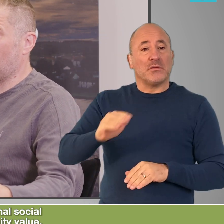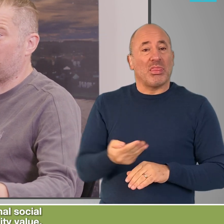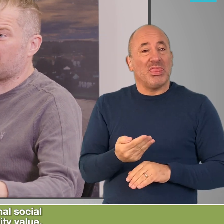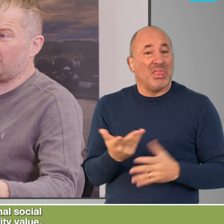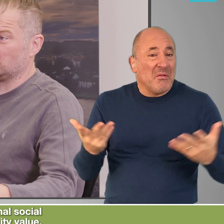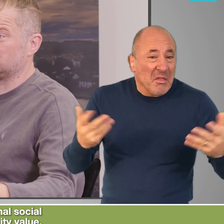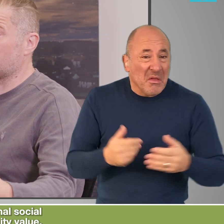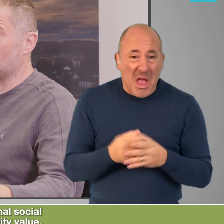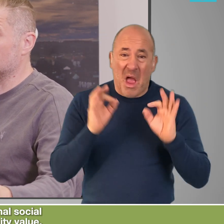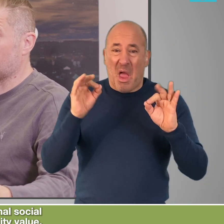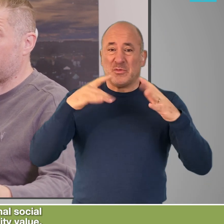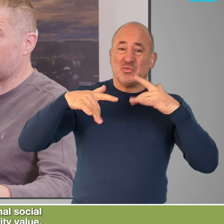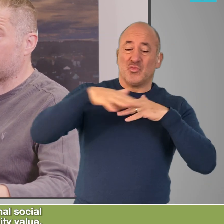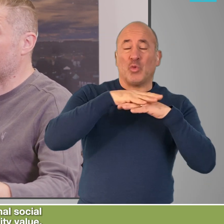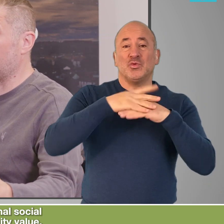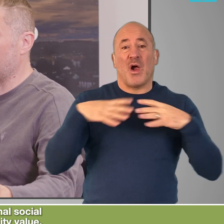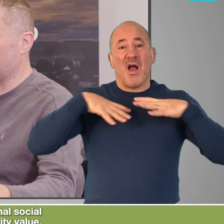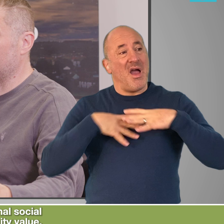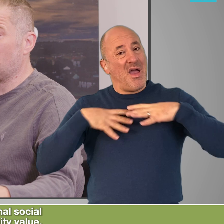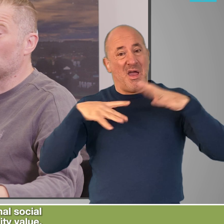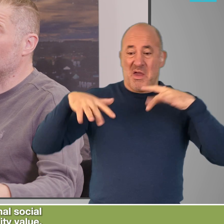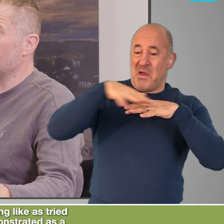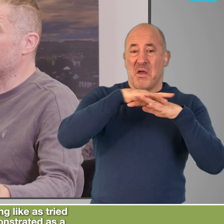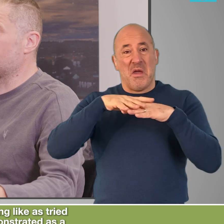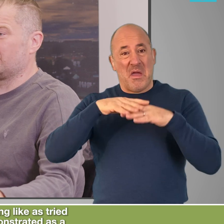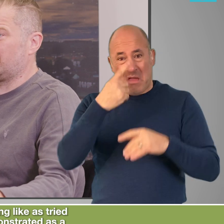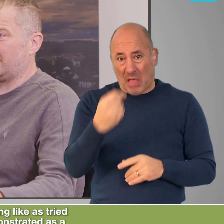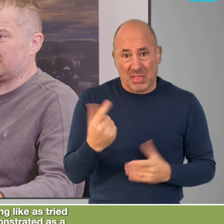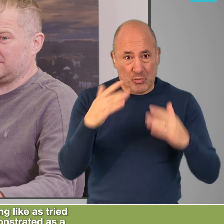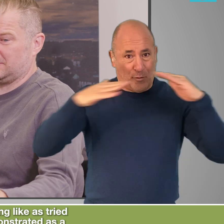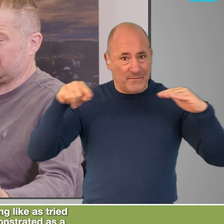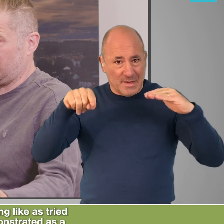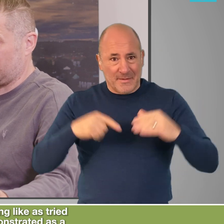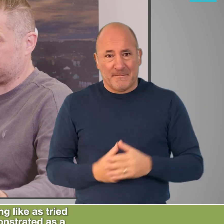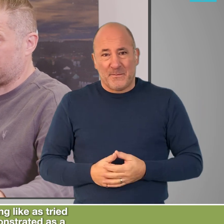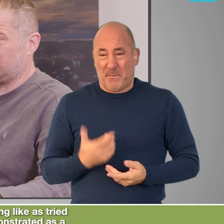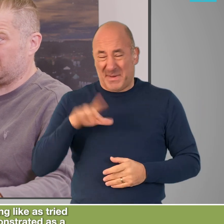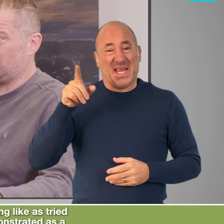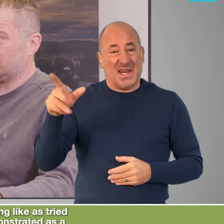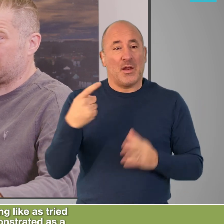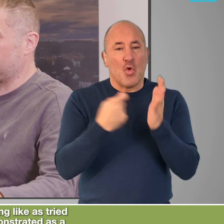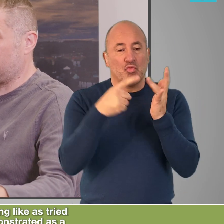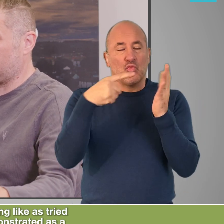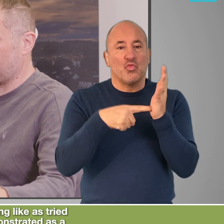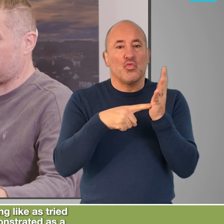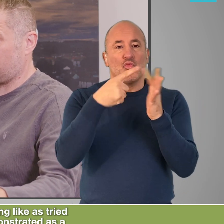where it's functional social spaces give amenity value. Could even be something like as tried in Rotterdam and demonstrated as a